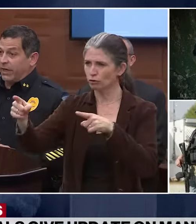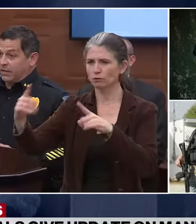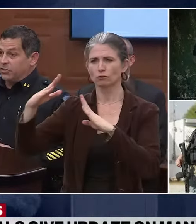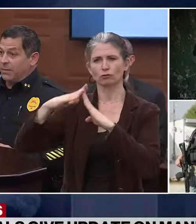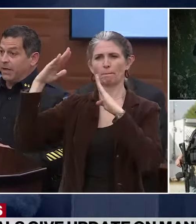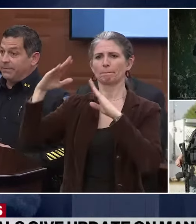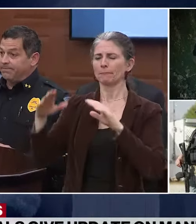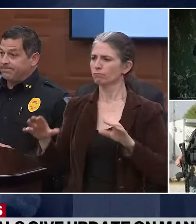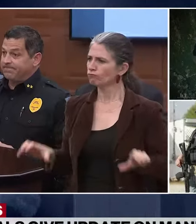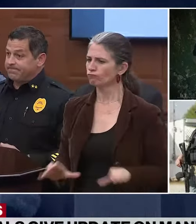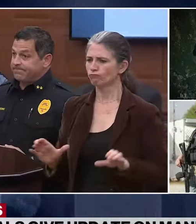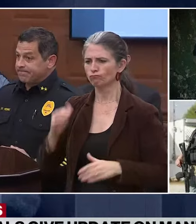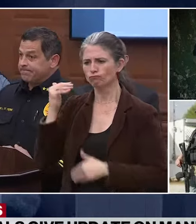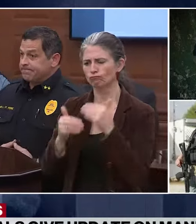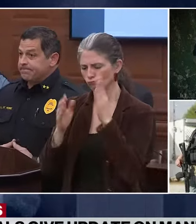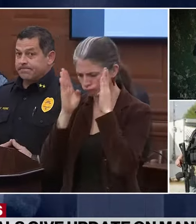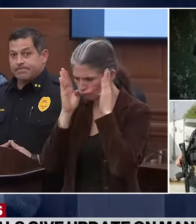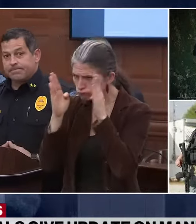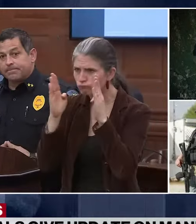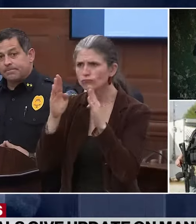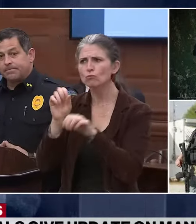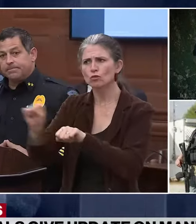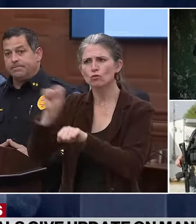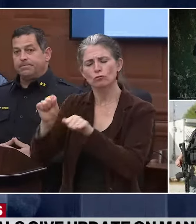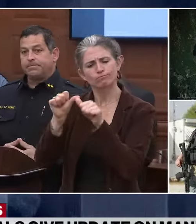OFFICERS I KNOW FROM THE AREA REMAIN VERY PROFESSIONAL AT ALL